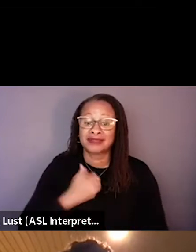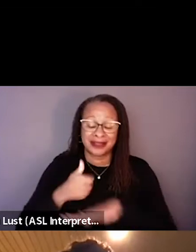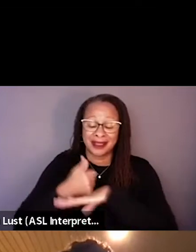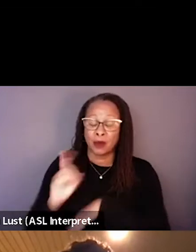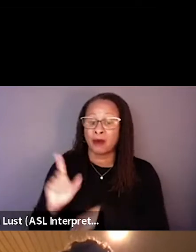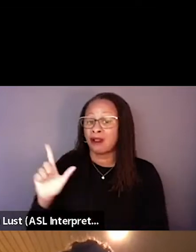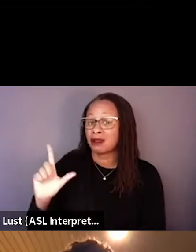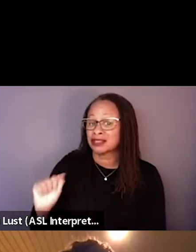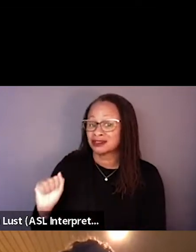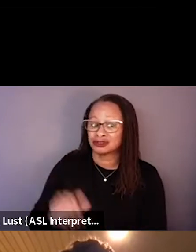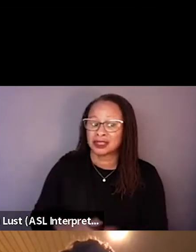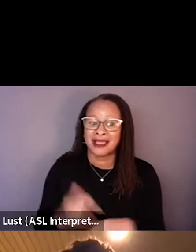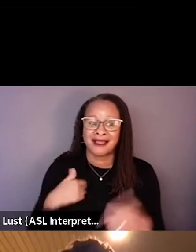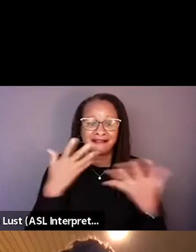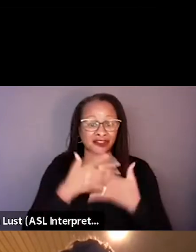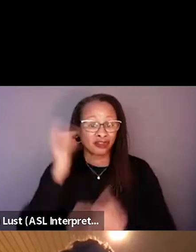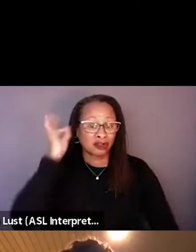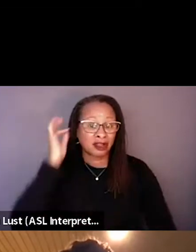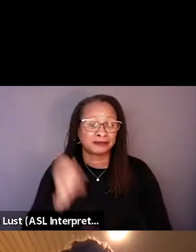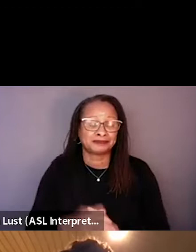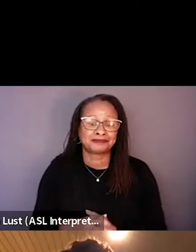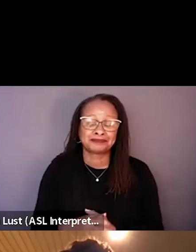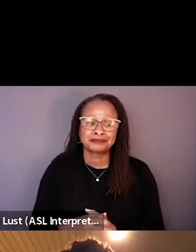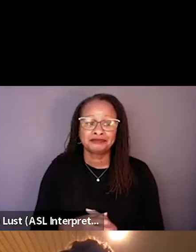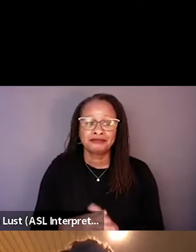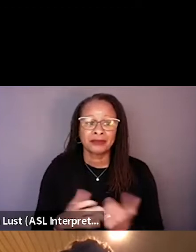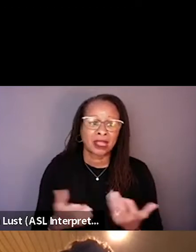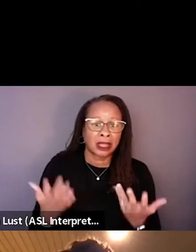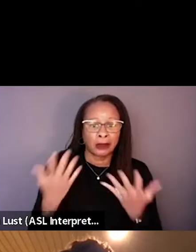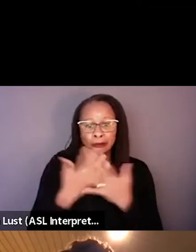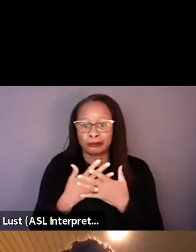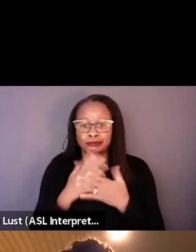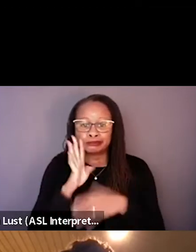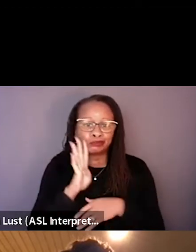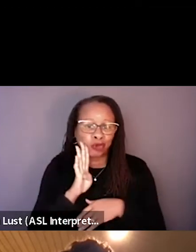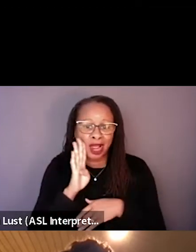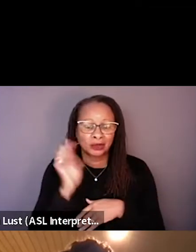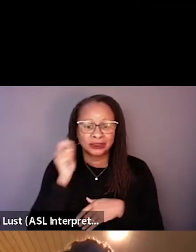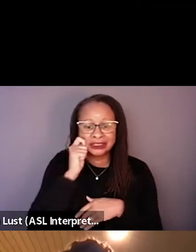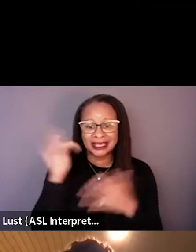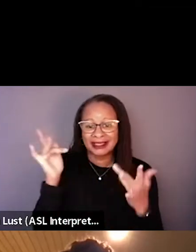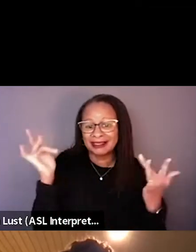And I have dark hair, fairly brownish, light skin, dark eyes,